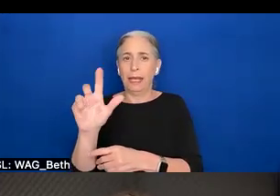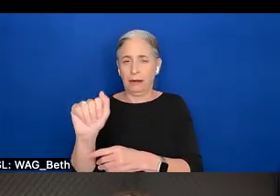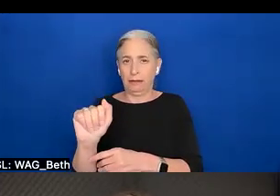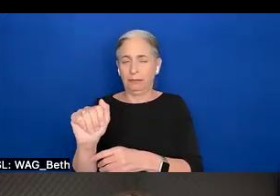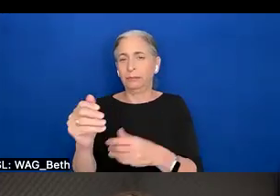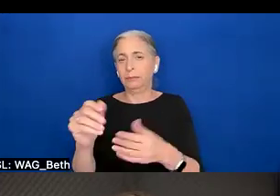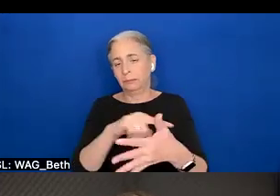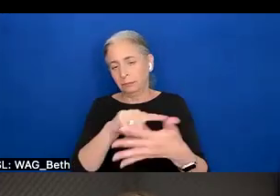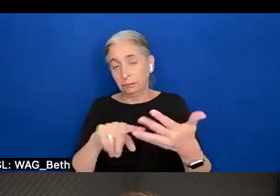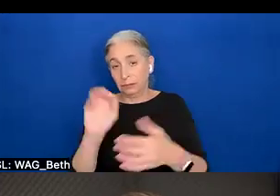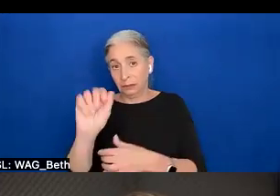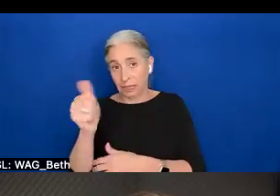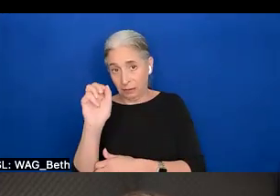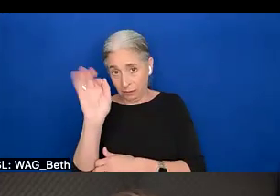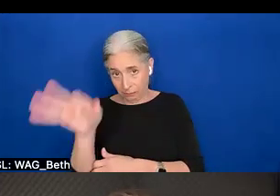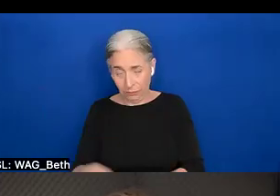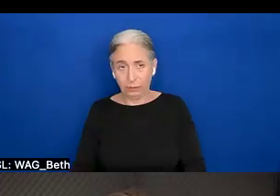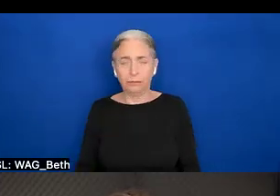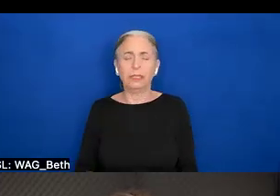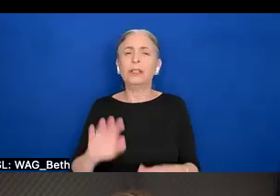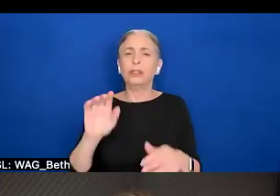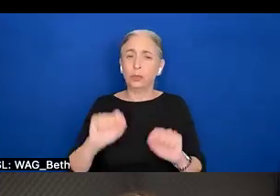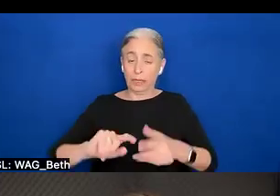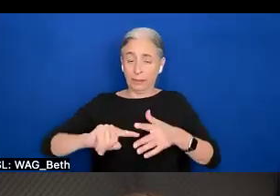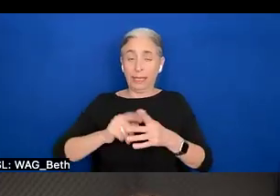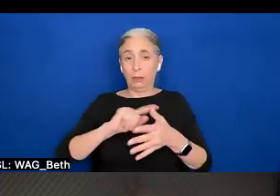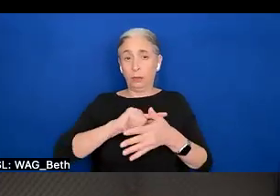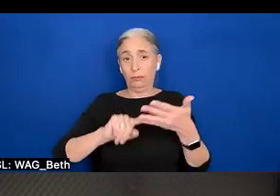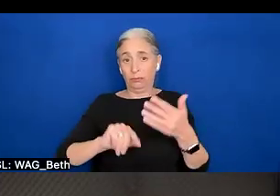It's a starting point to have an accessible document in